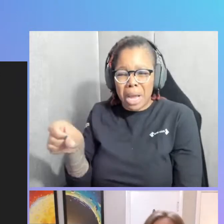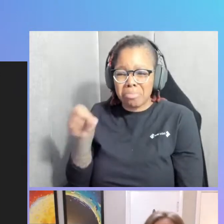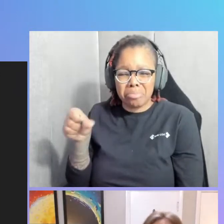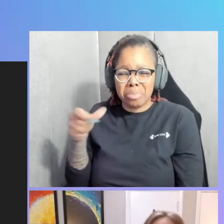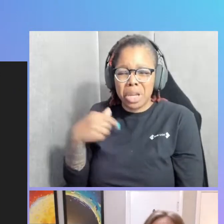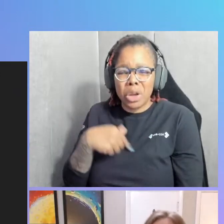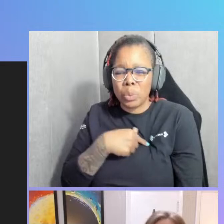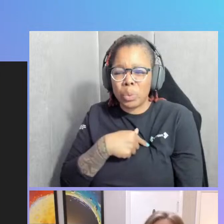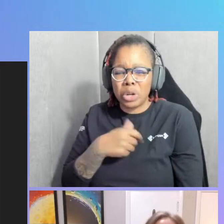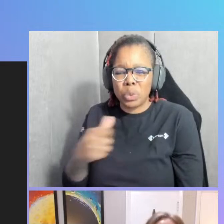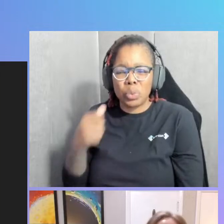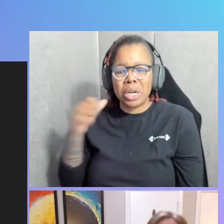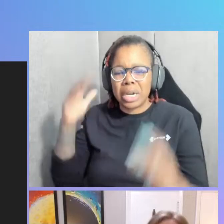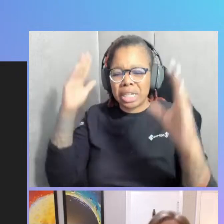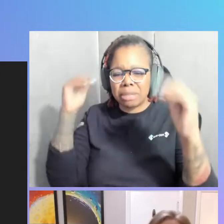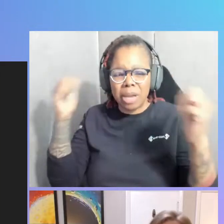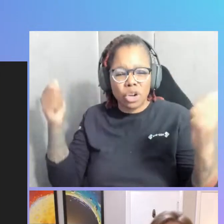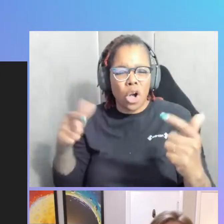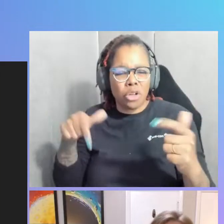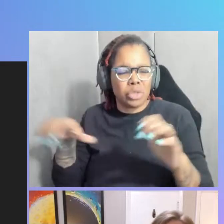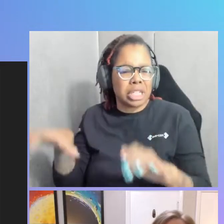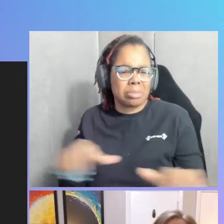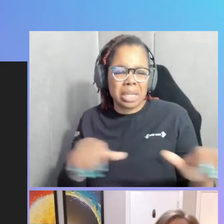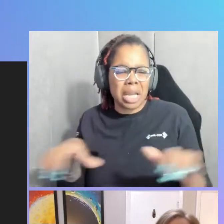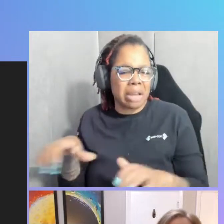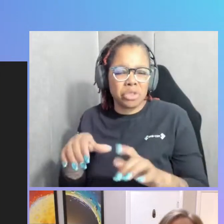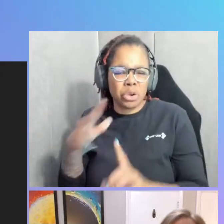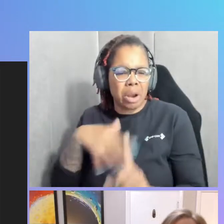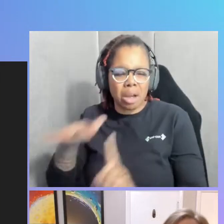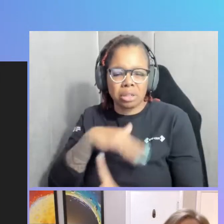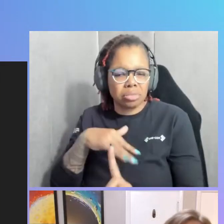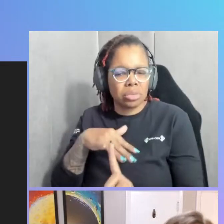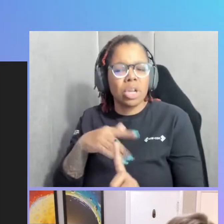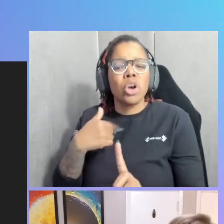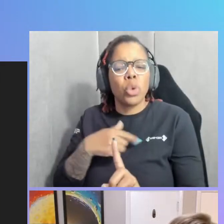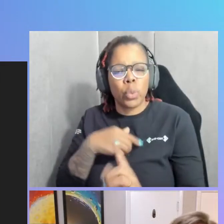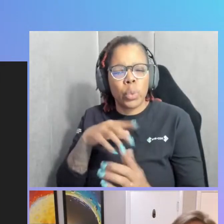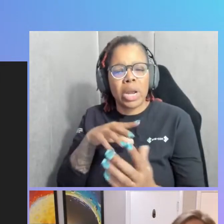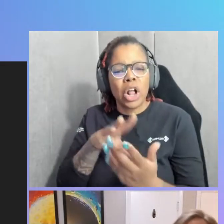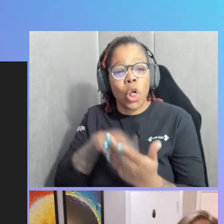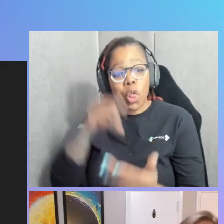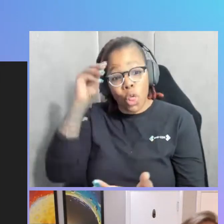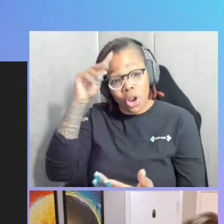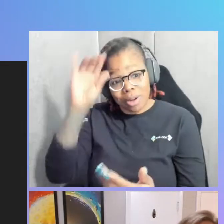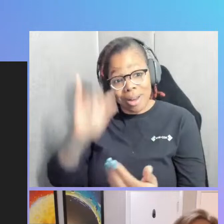expect all of this behavior in context. First, we learn all of